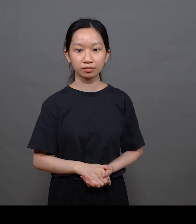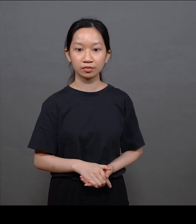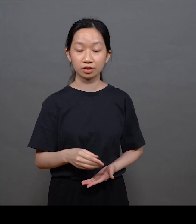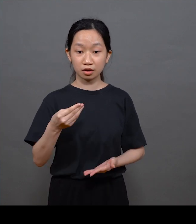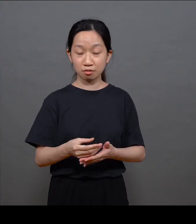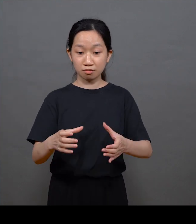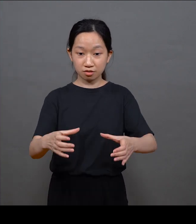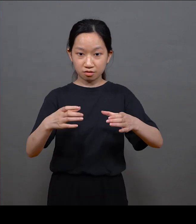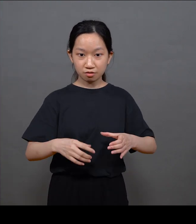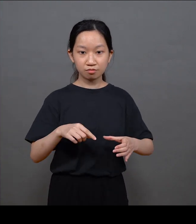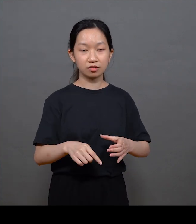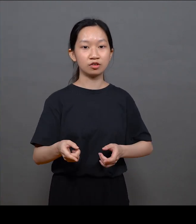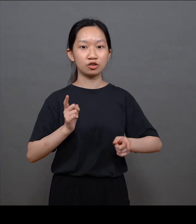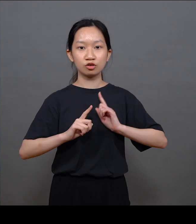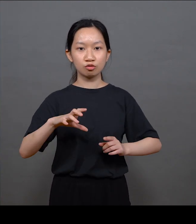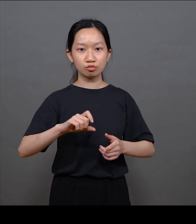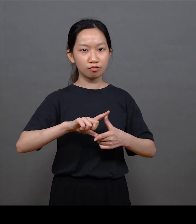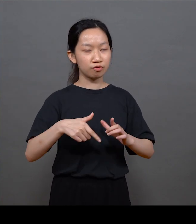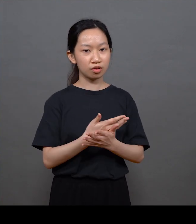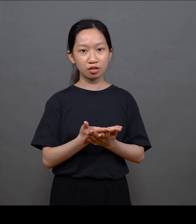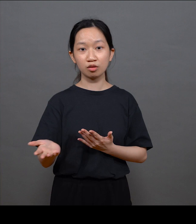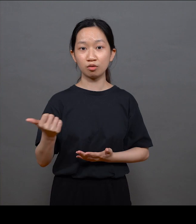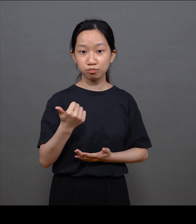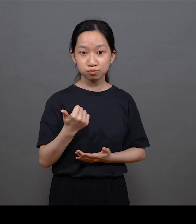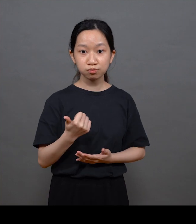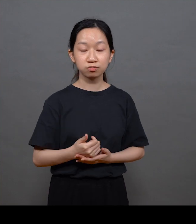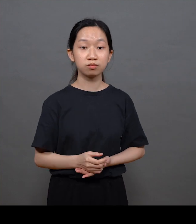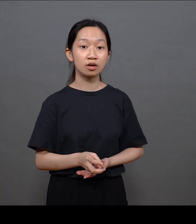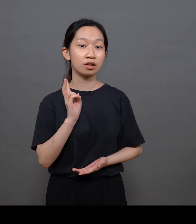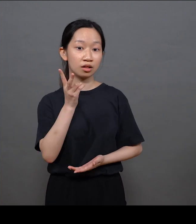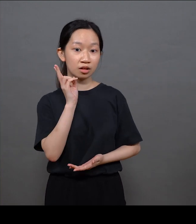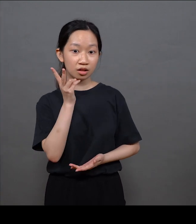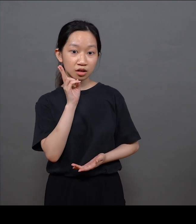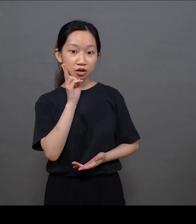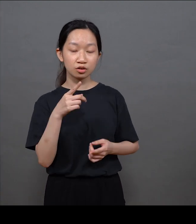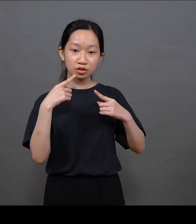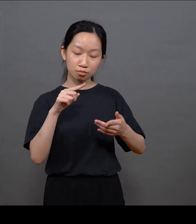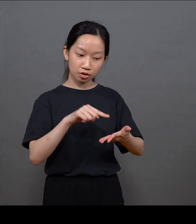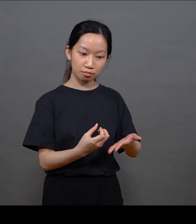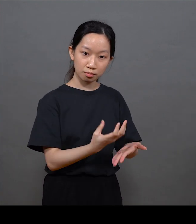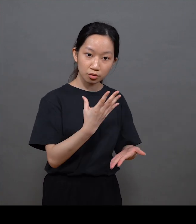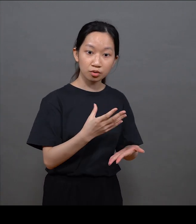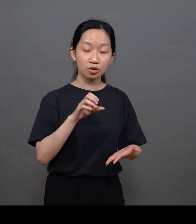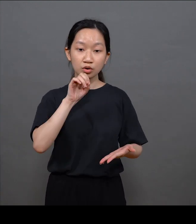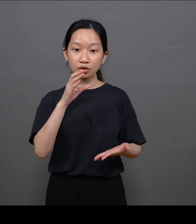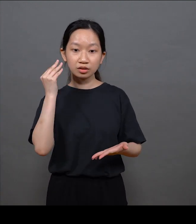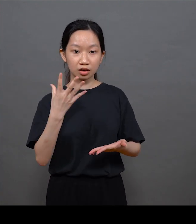I think with all of these products what you're getting as a user is kind of like this idea that you can explore There are different ways to interact with the products